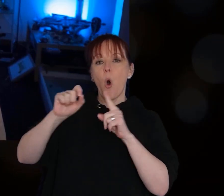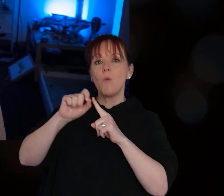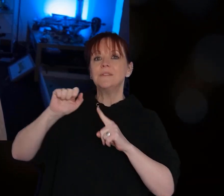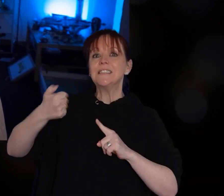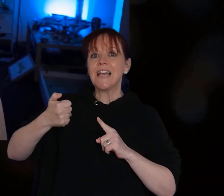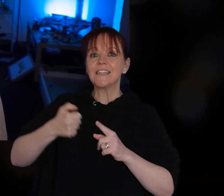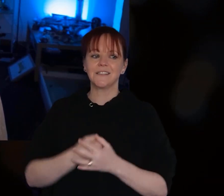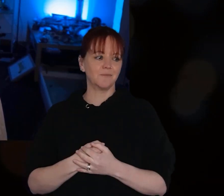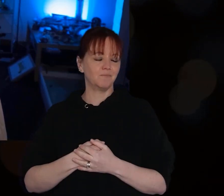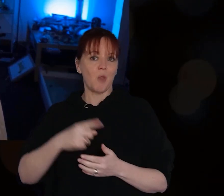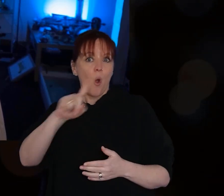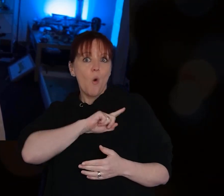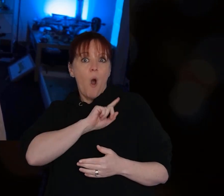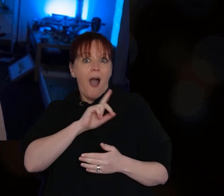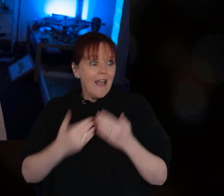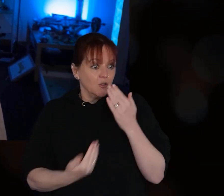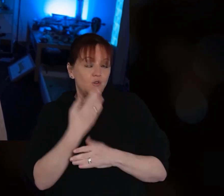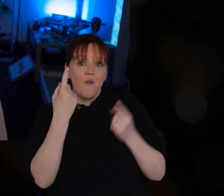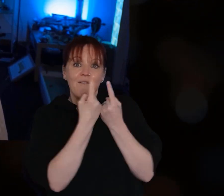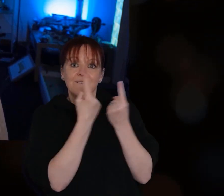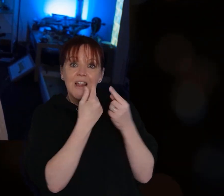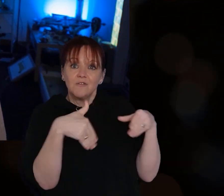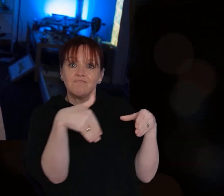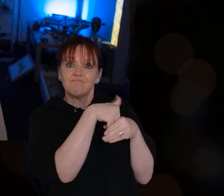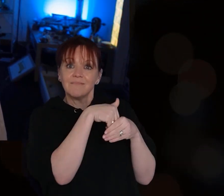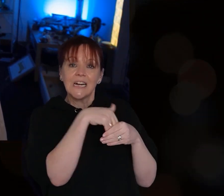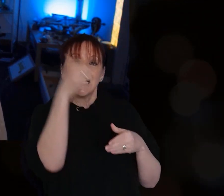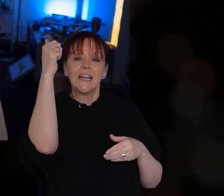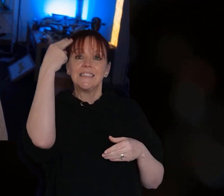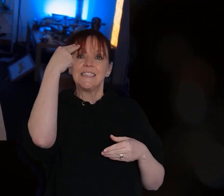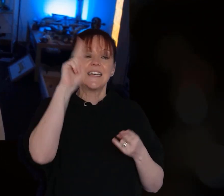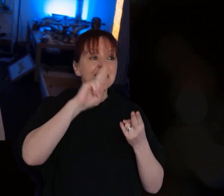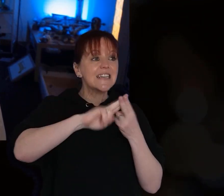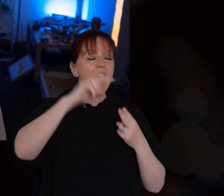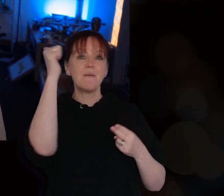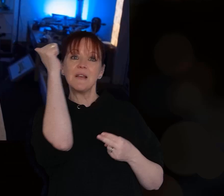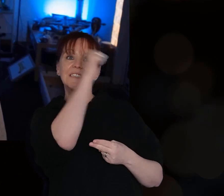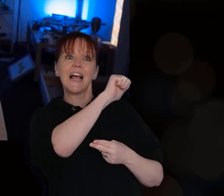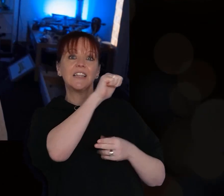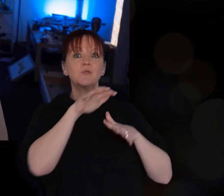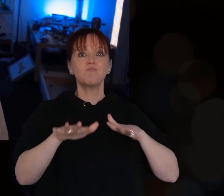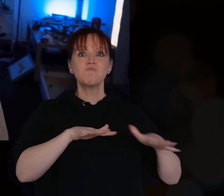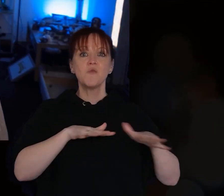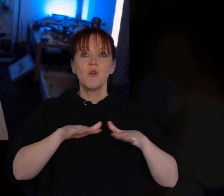It's a range of automation including sprint assist, mantle assist, crouch assist and corner slice.